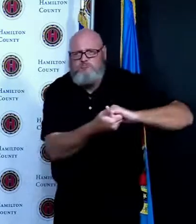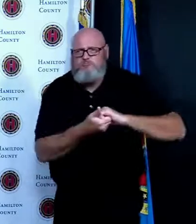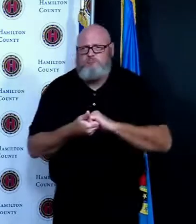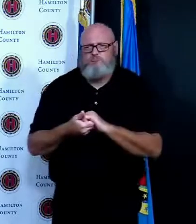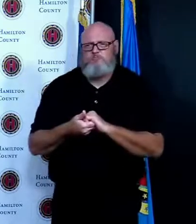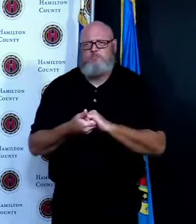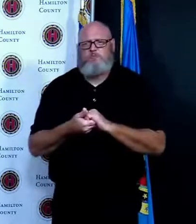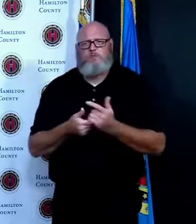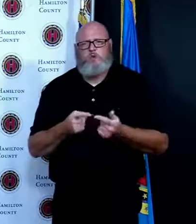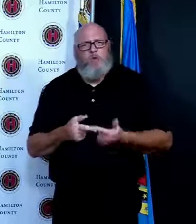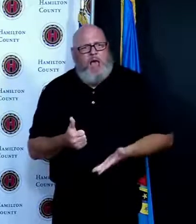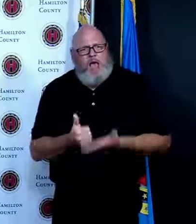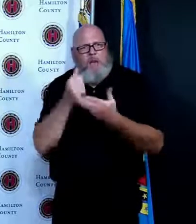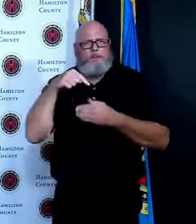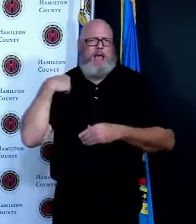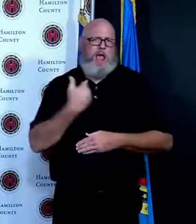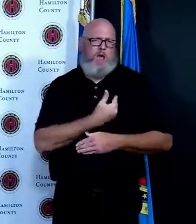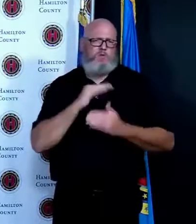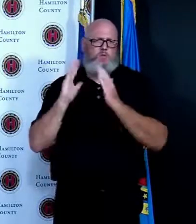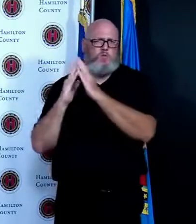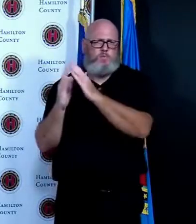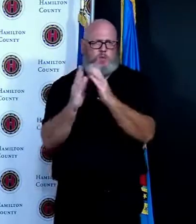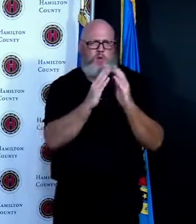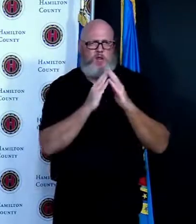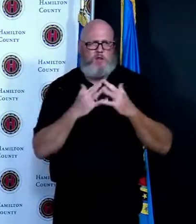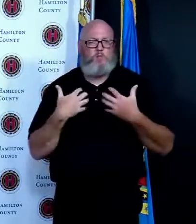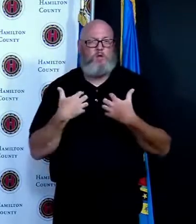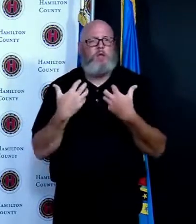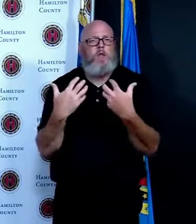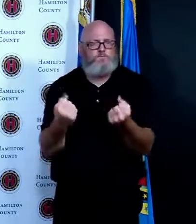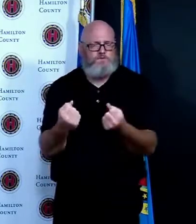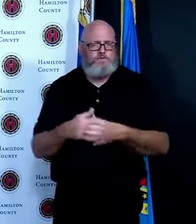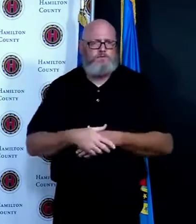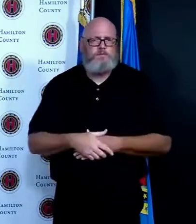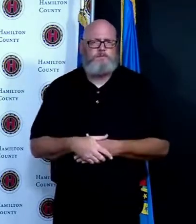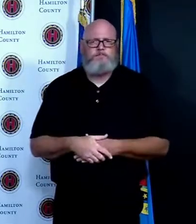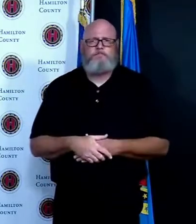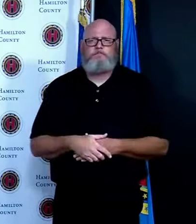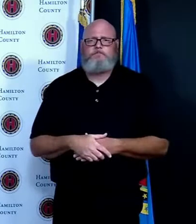may not have heard about yet we have partnered with arts wave we have launched a grant targeted